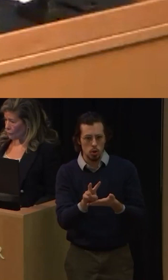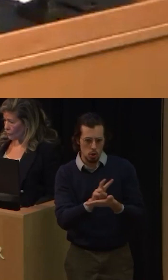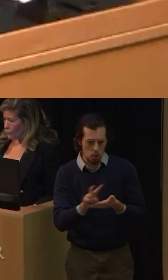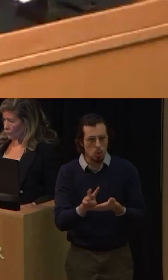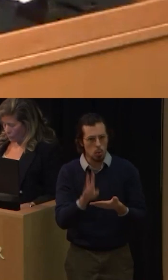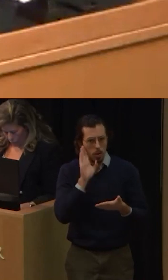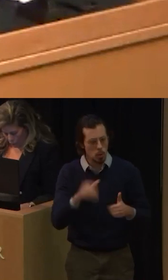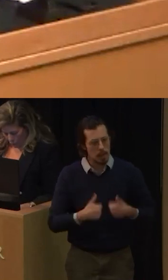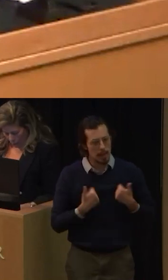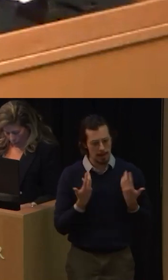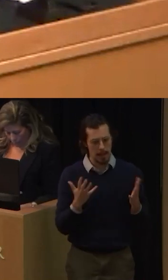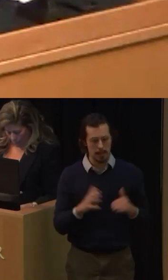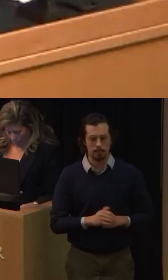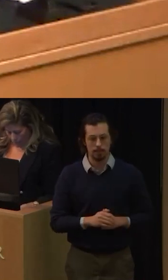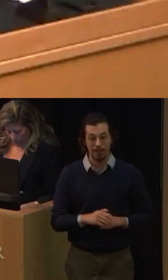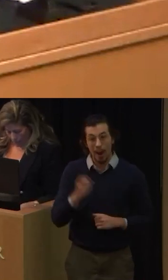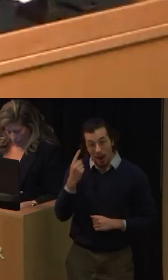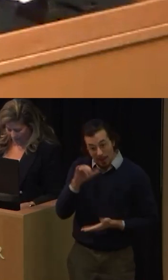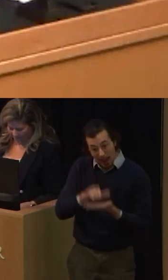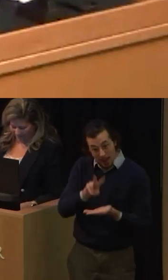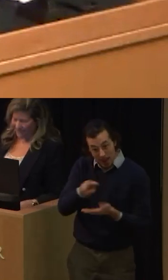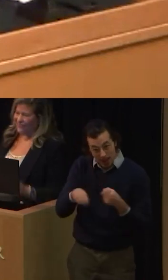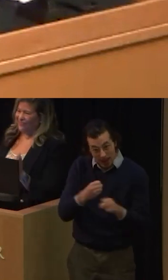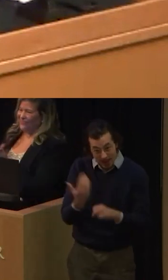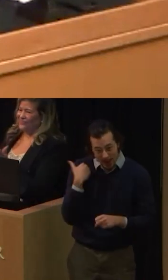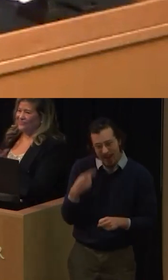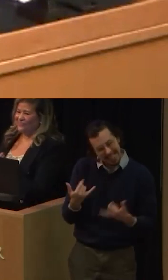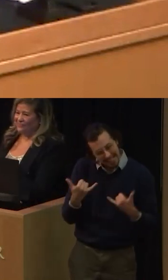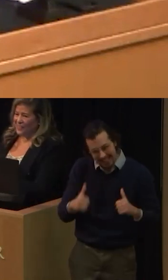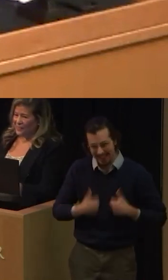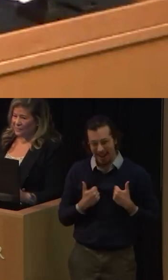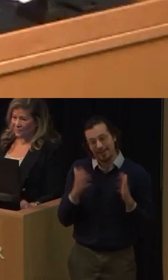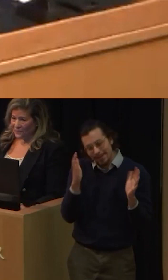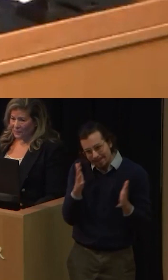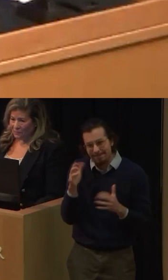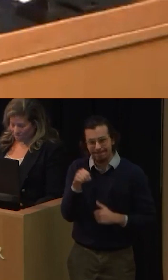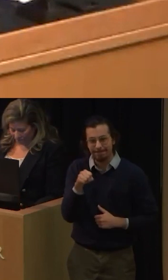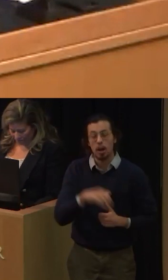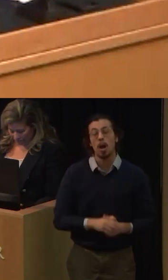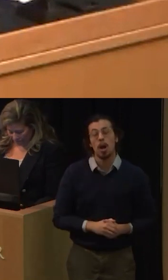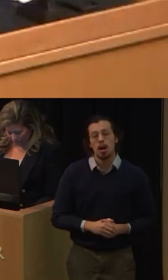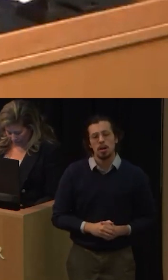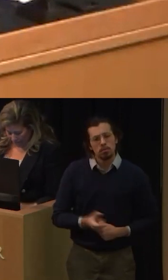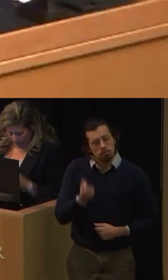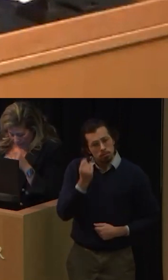He's still alive, right? Yay, right? But what we found out,